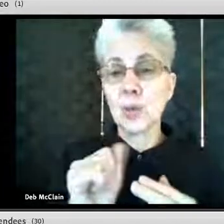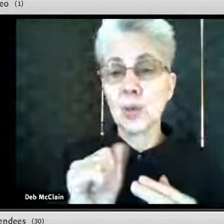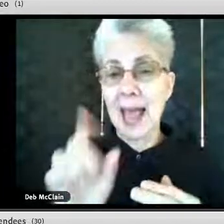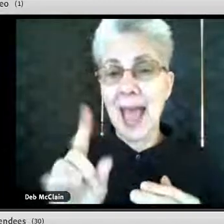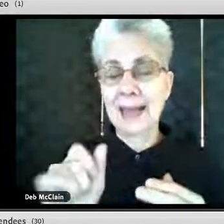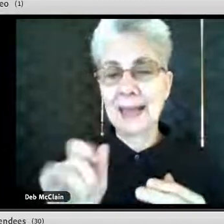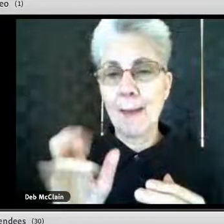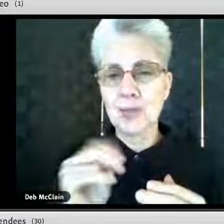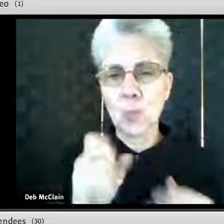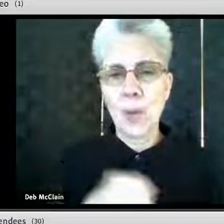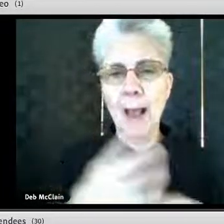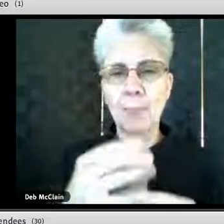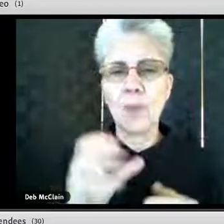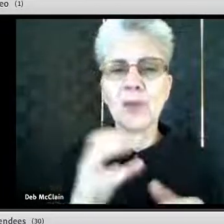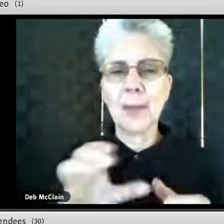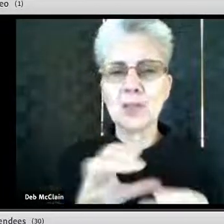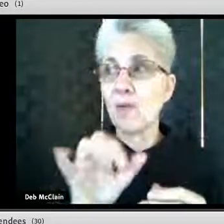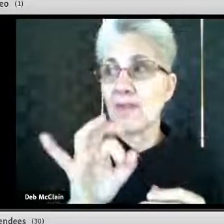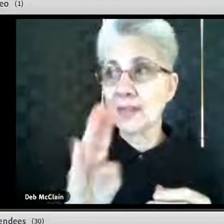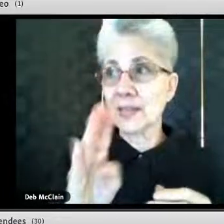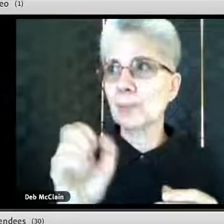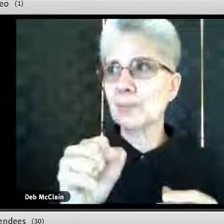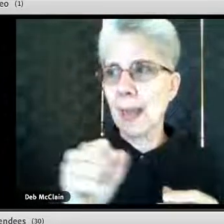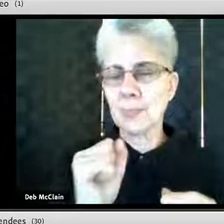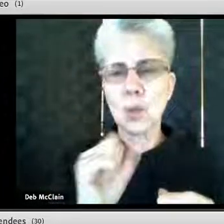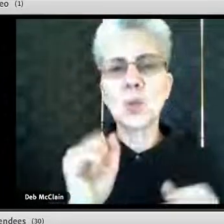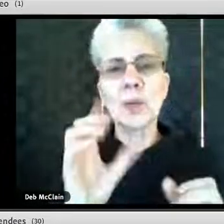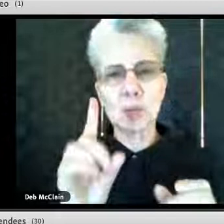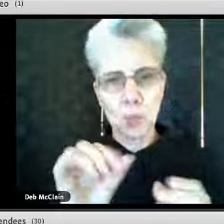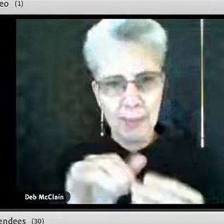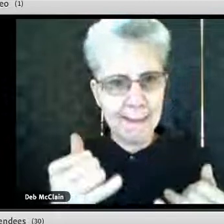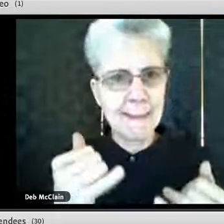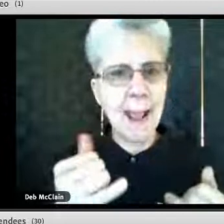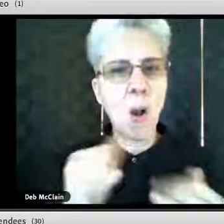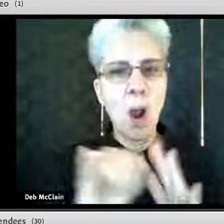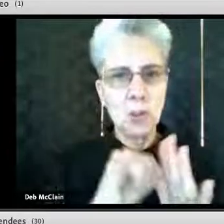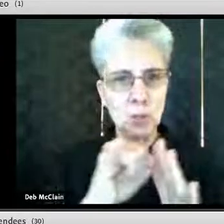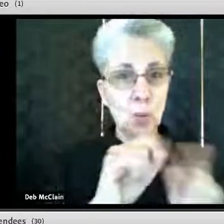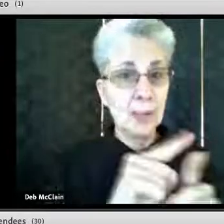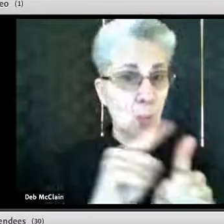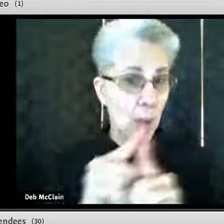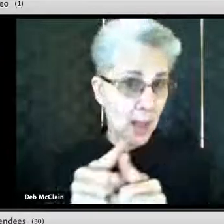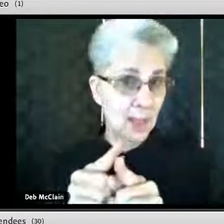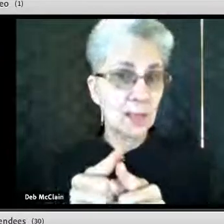Susan is saying we upload captions for Facebook. So you can do that now on YouTube as well,